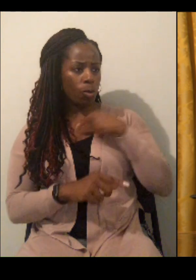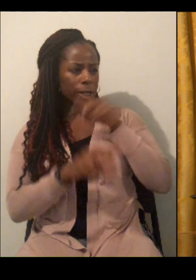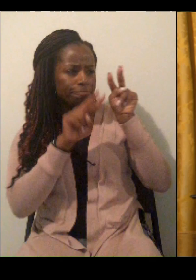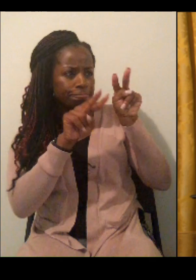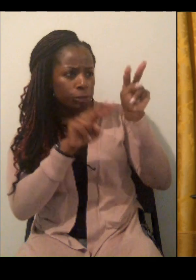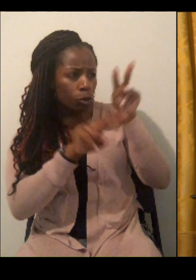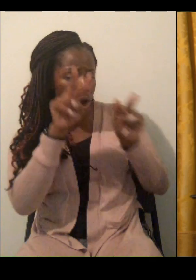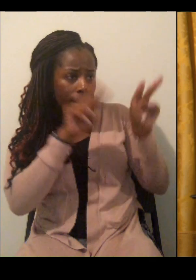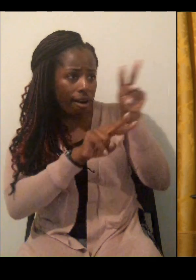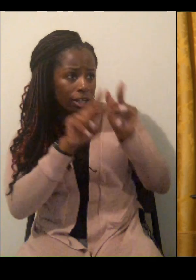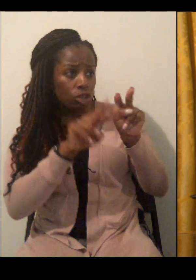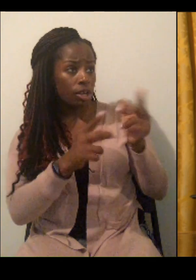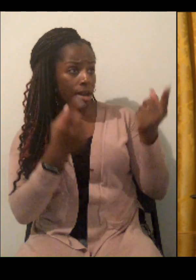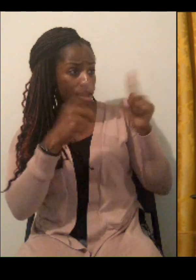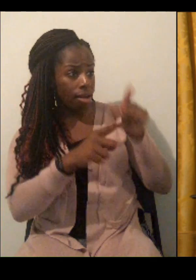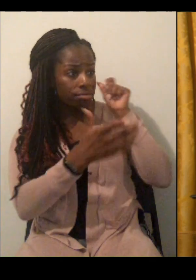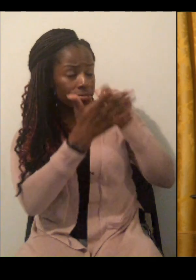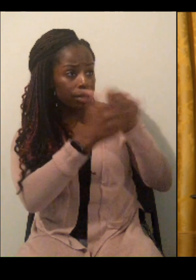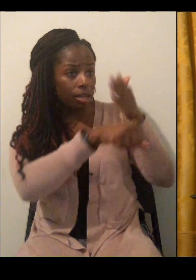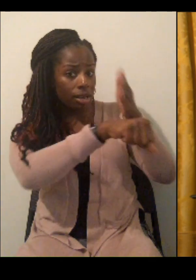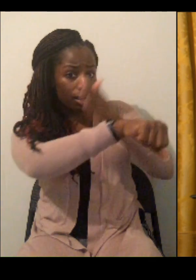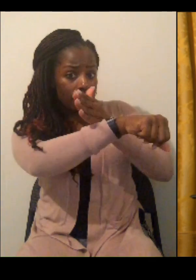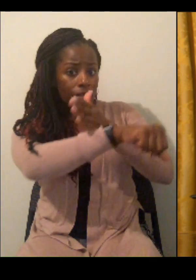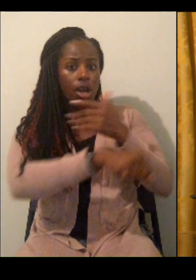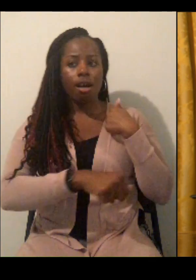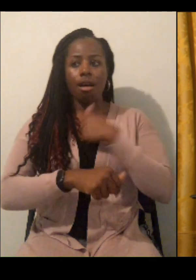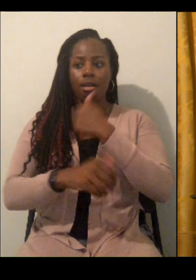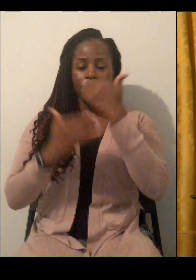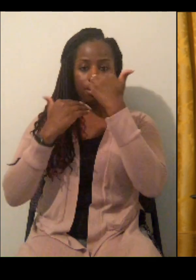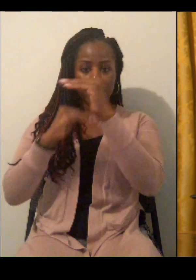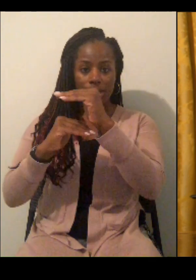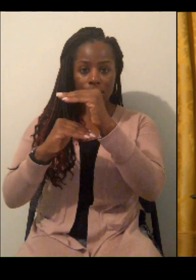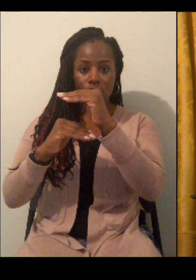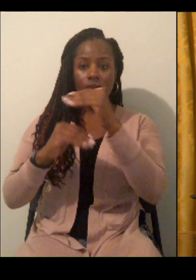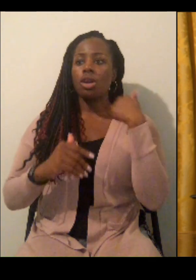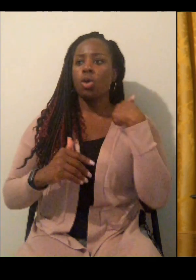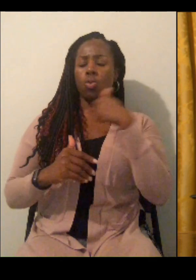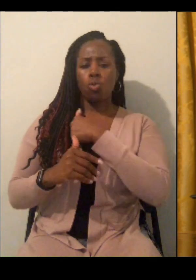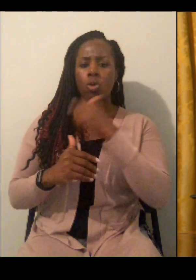restrictions and warnings that are currently in place for a possible early